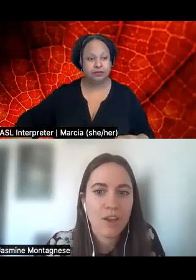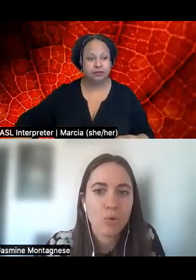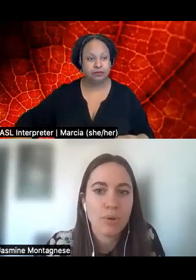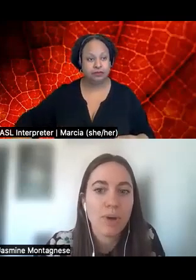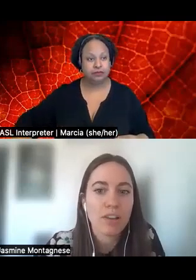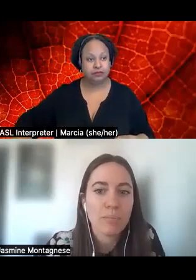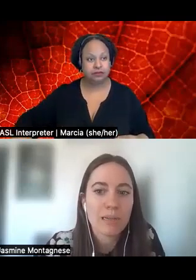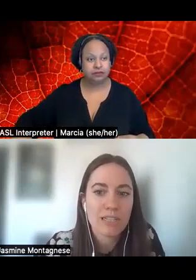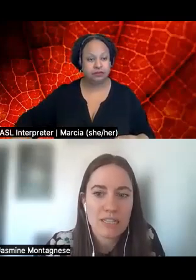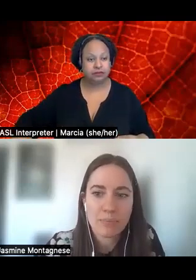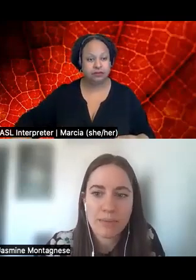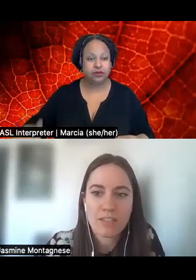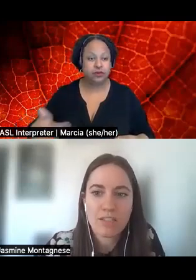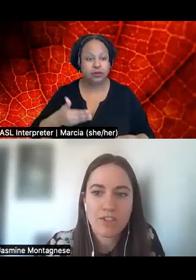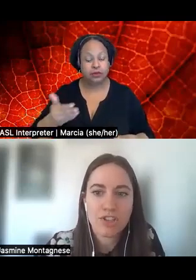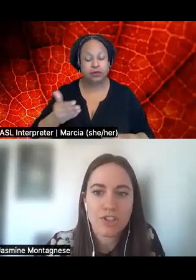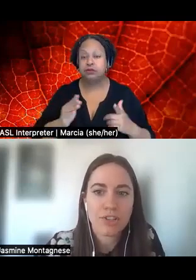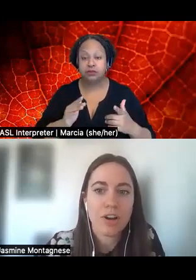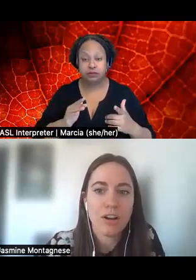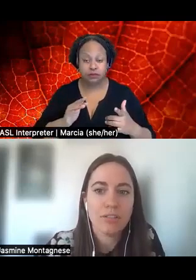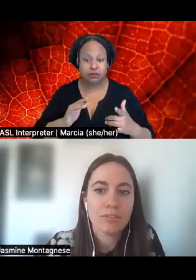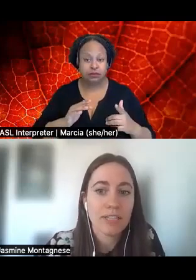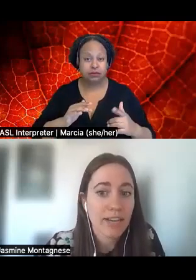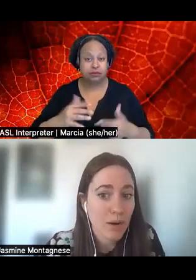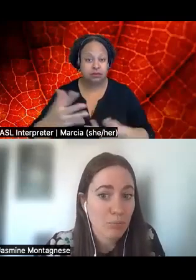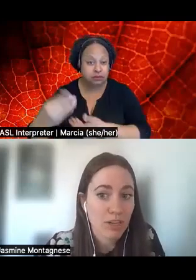We welcome participants to turn off their camera,